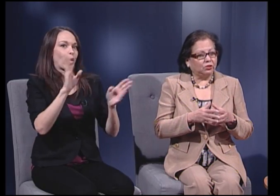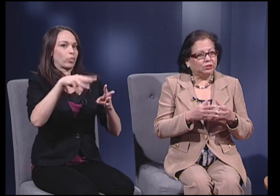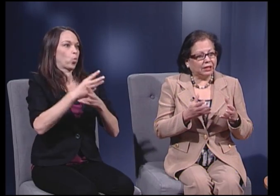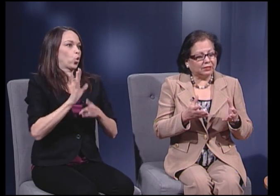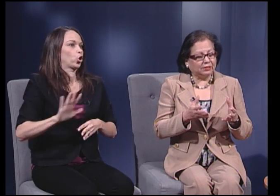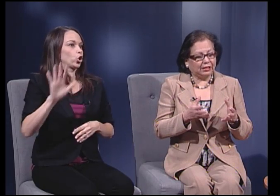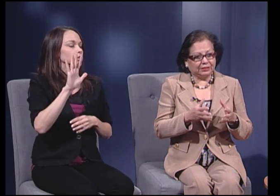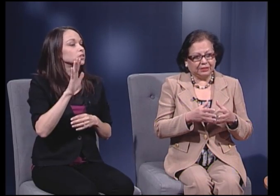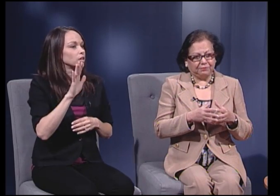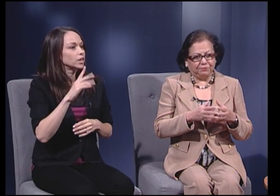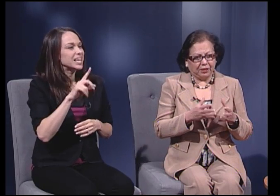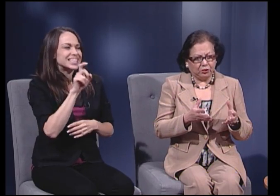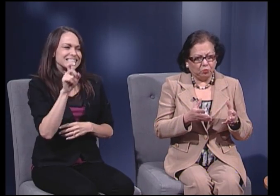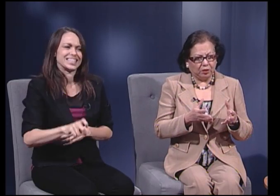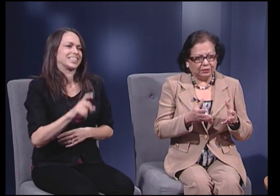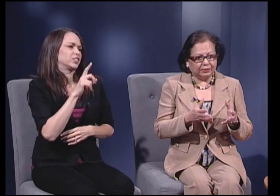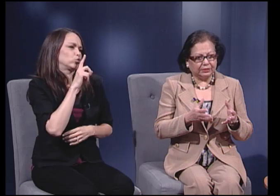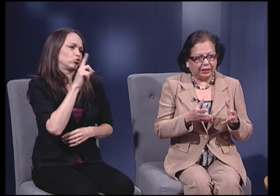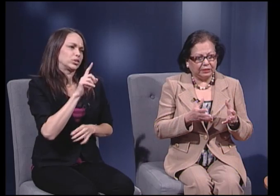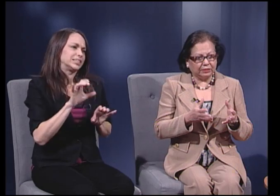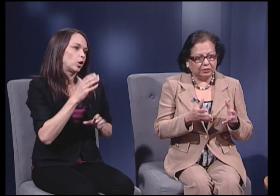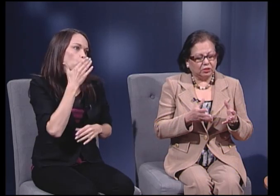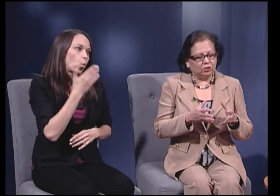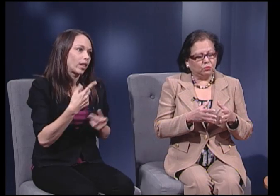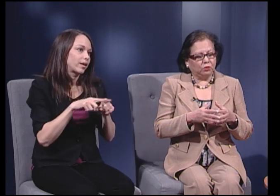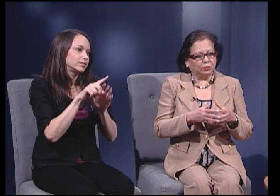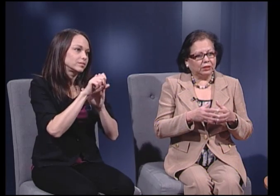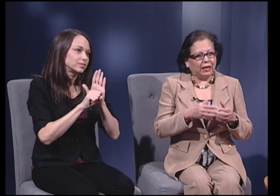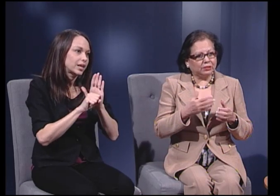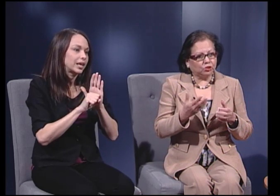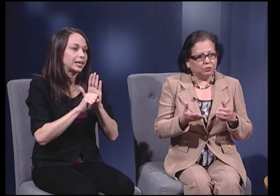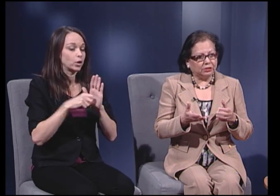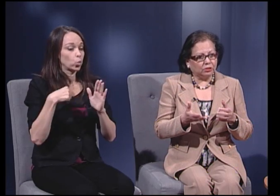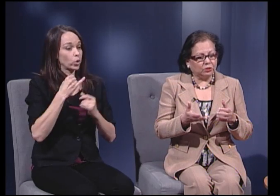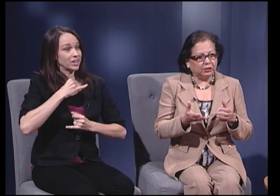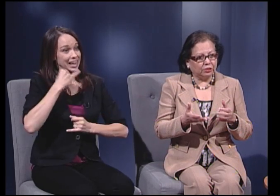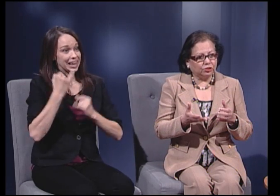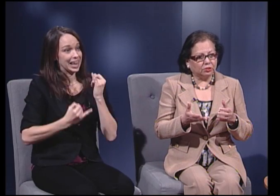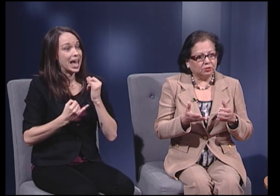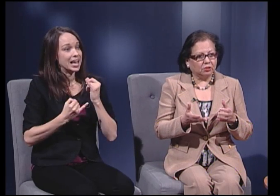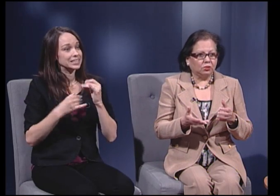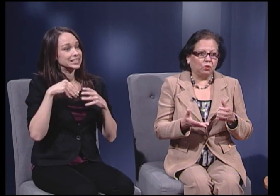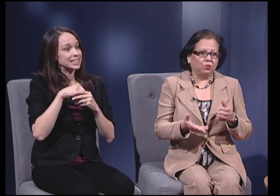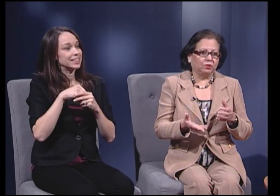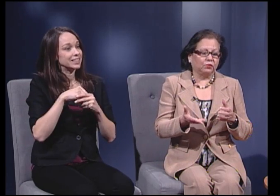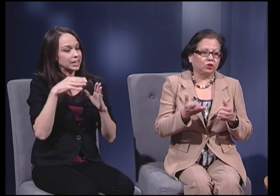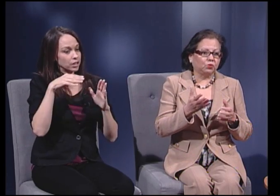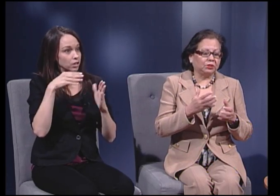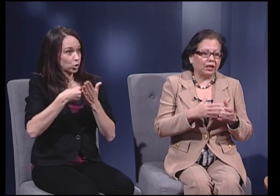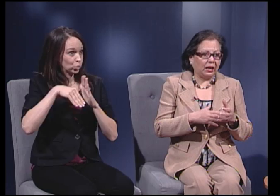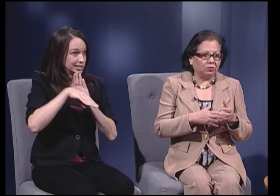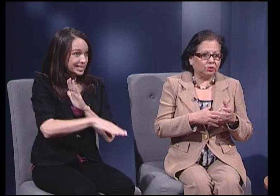You know, Texas has done very well as a state. We were the last ones in the recession. We were the first ones out.